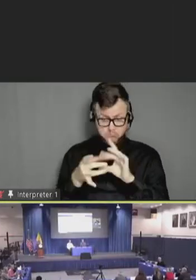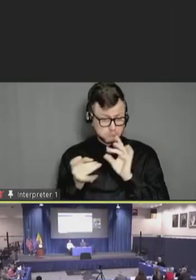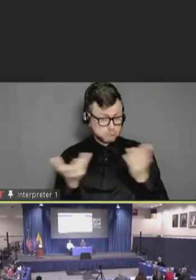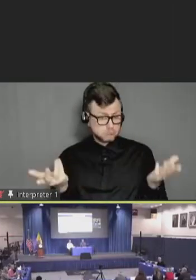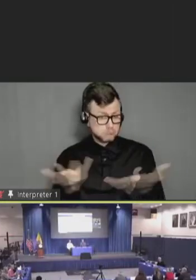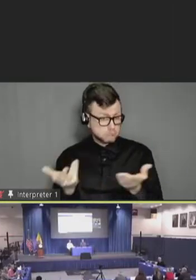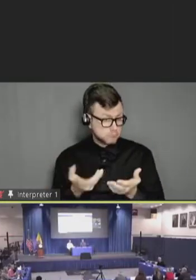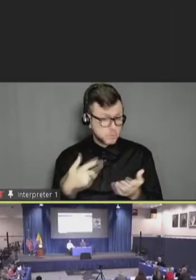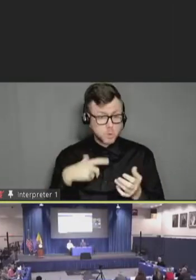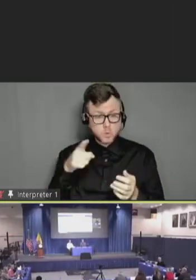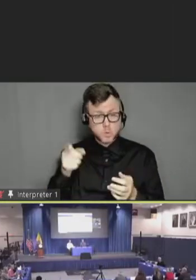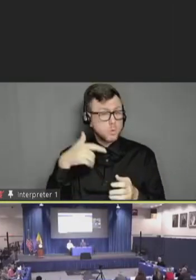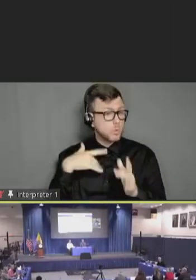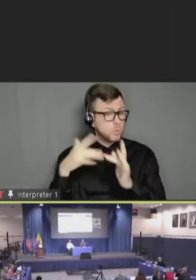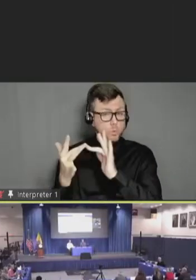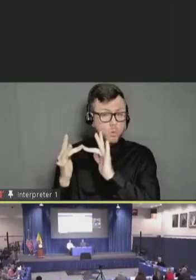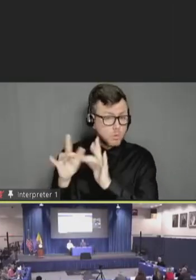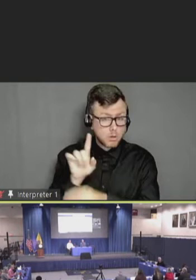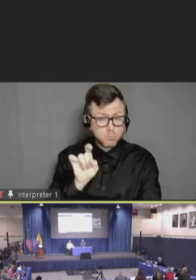committee members that are online?